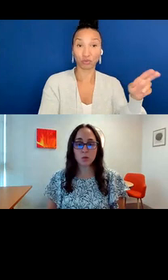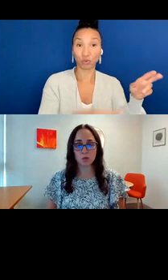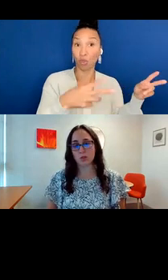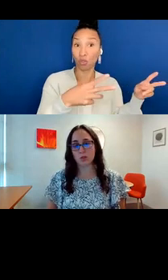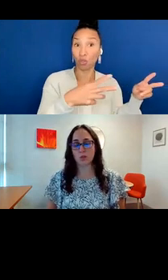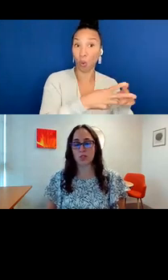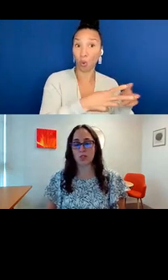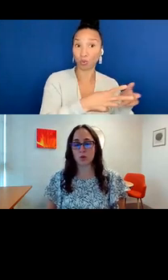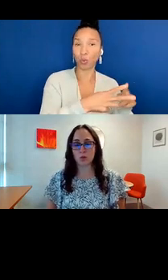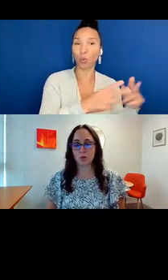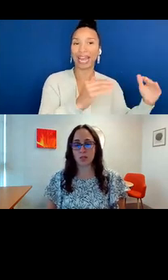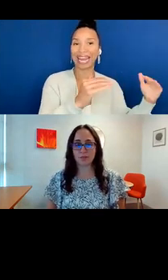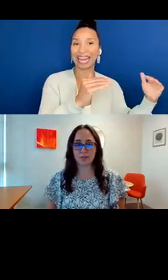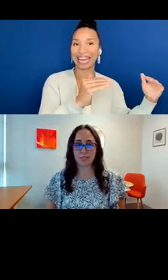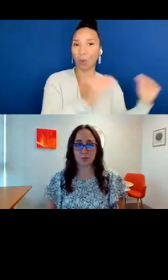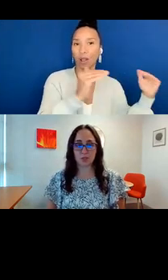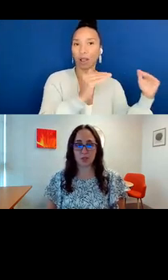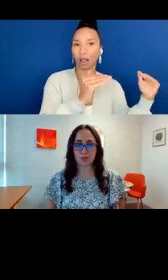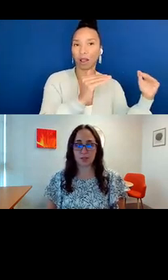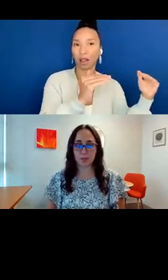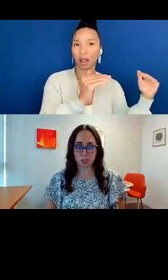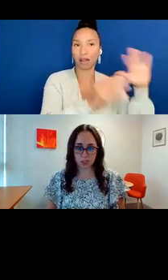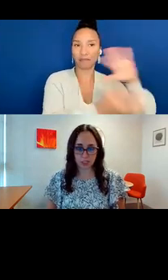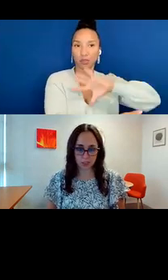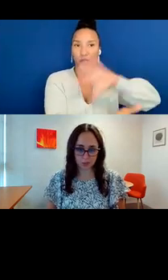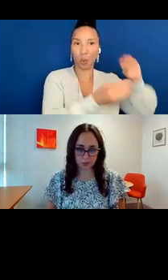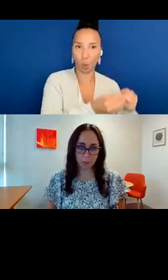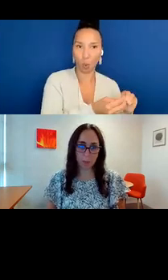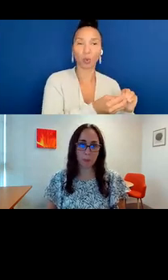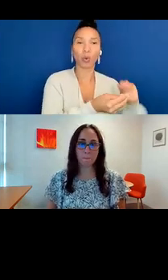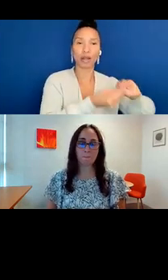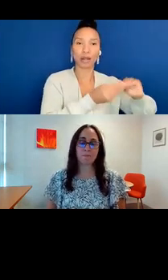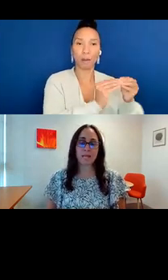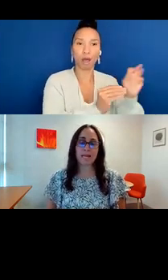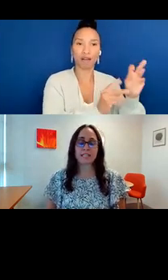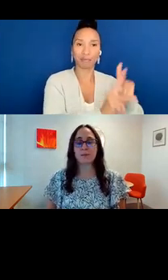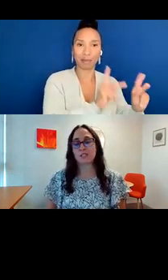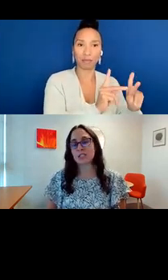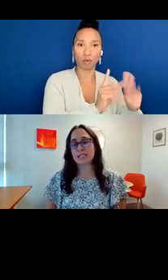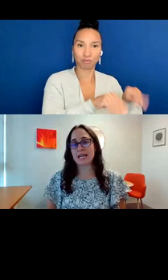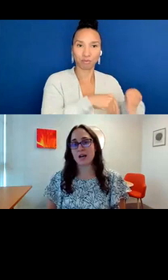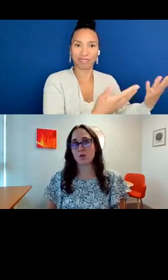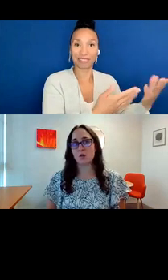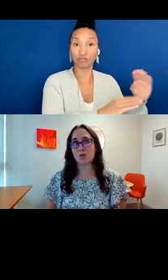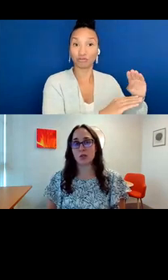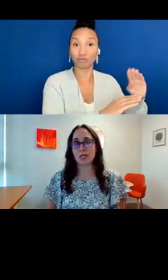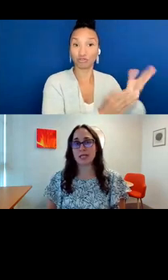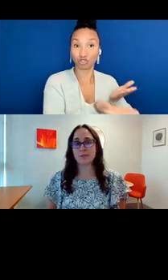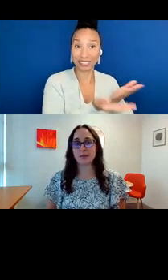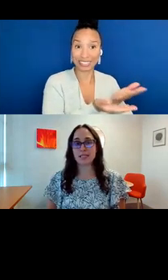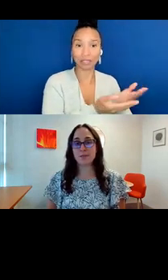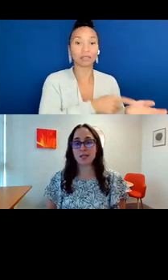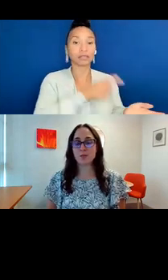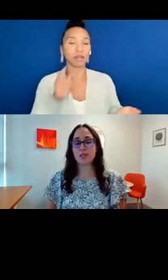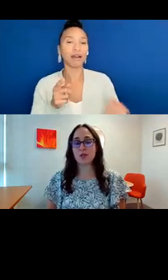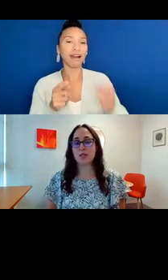be equal to the total of victims served and partially served. Especially now during the pandemic,